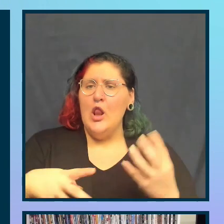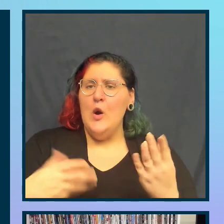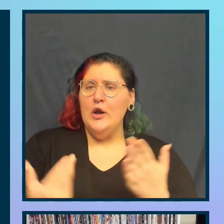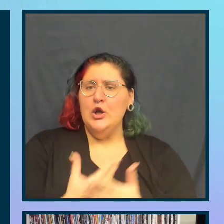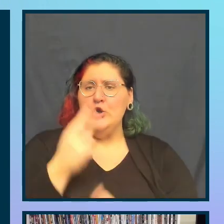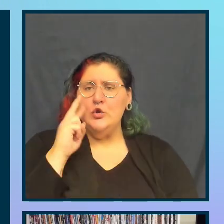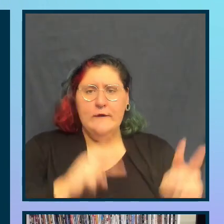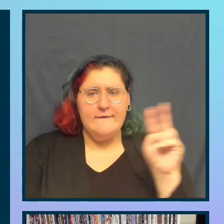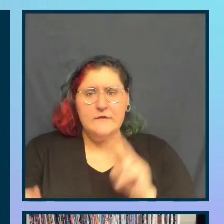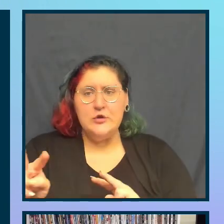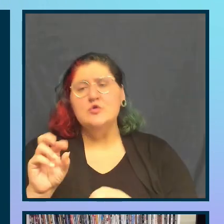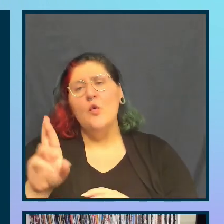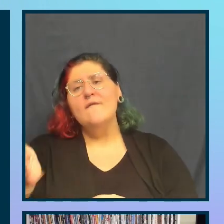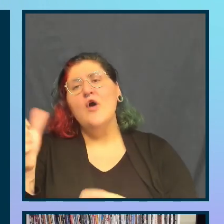or for other actions like submitting a form.